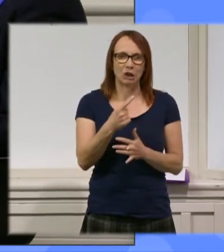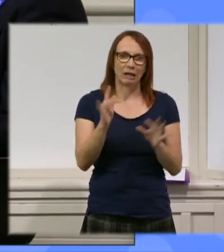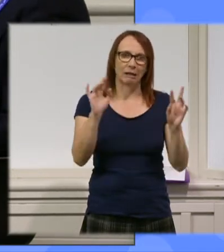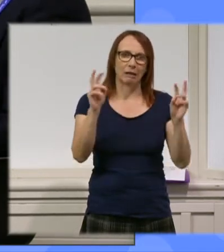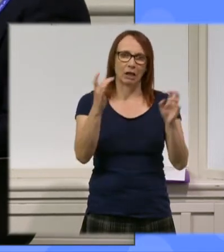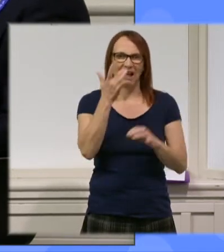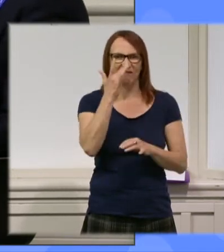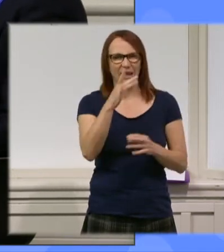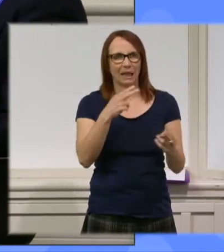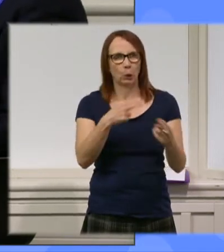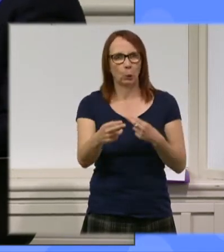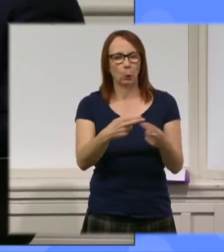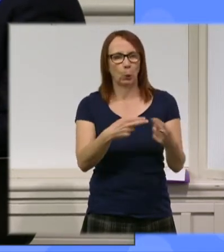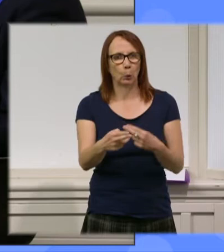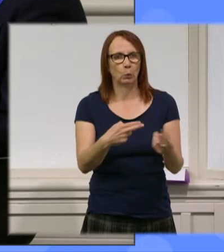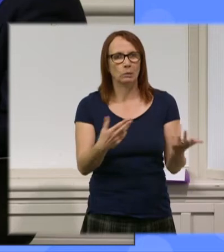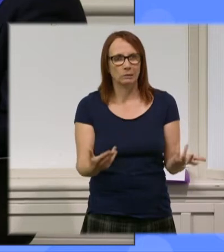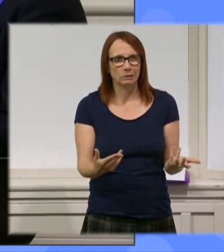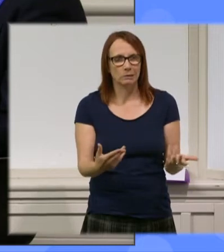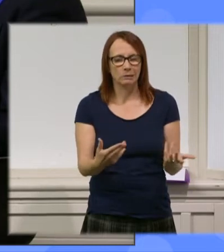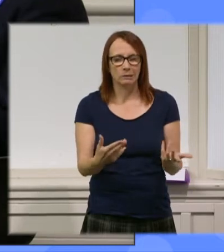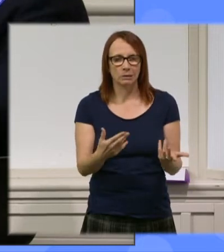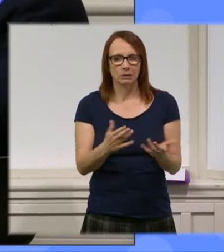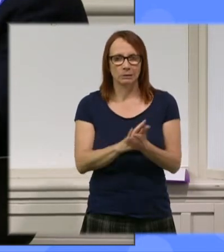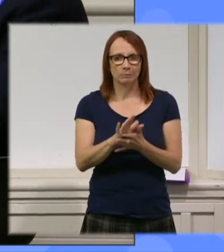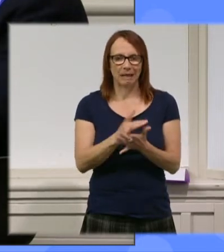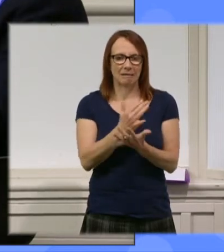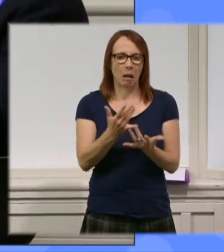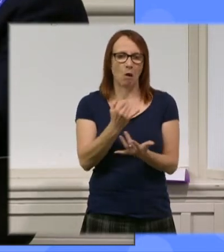reserved about and the absence of honesty but just the whole way which